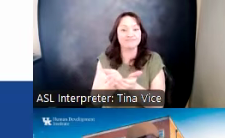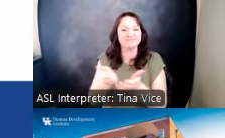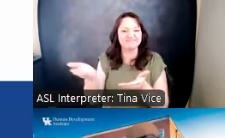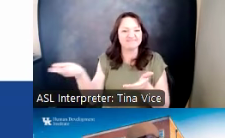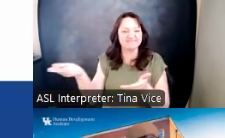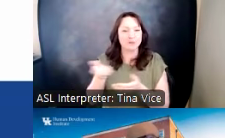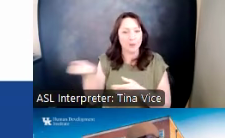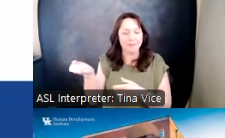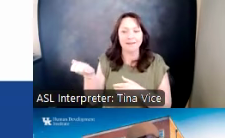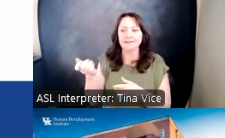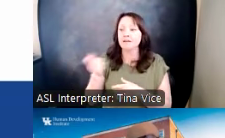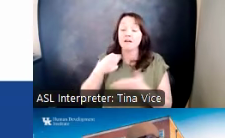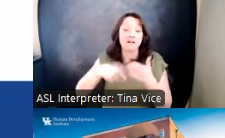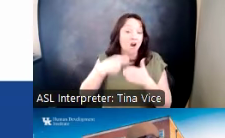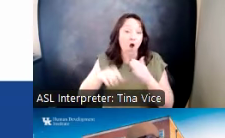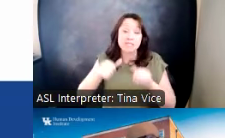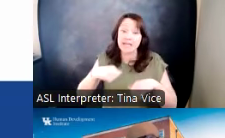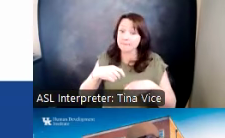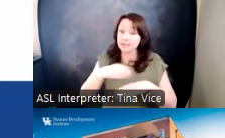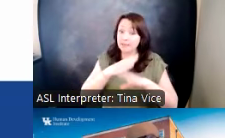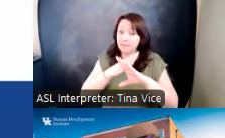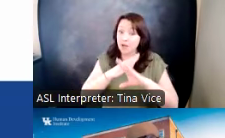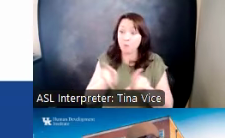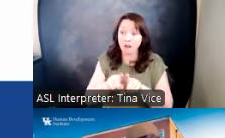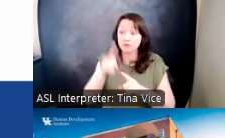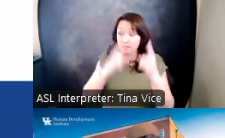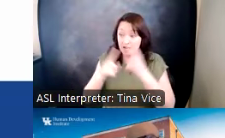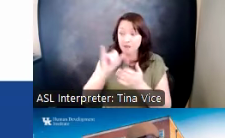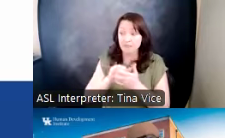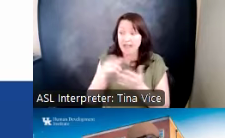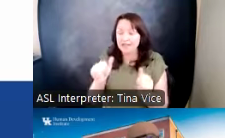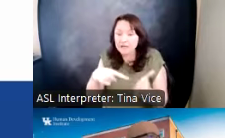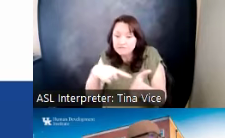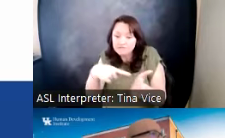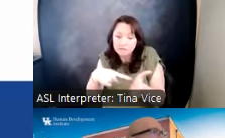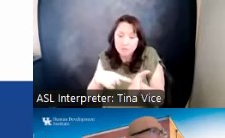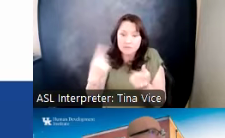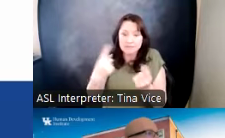mentioned that. So being considerate of that when you're working and programming again that physical space, making sure